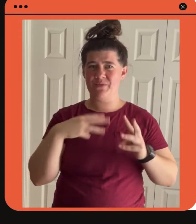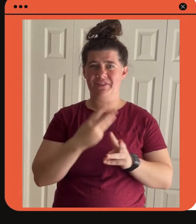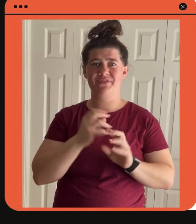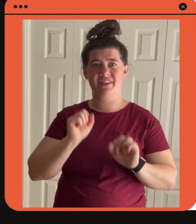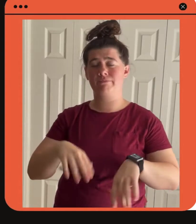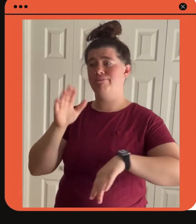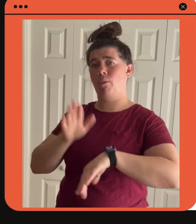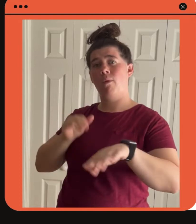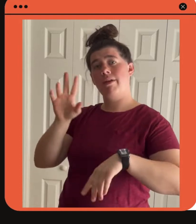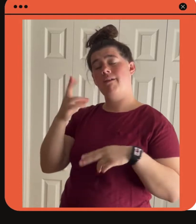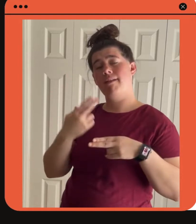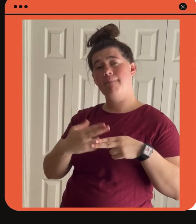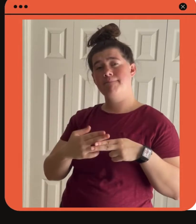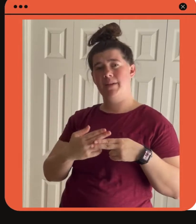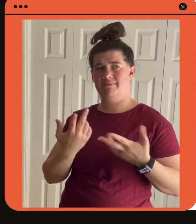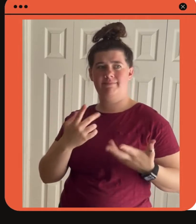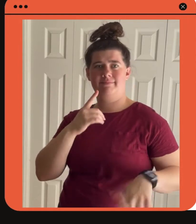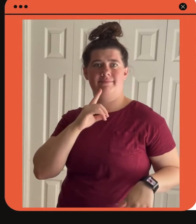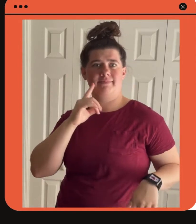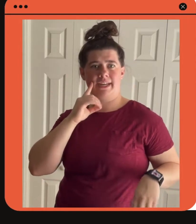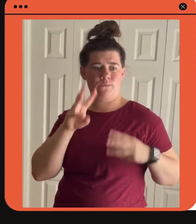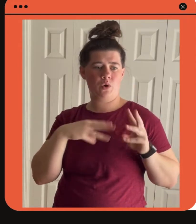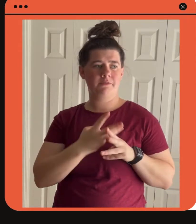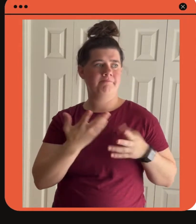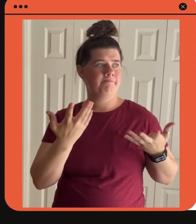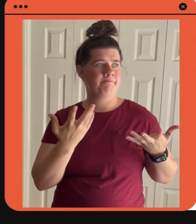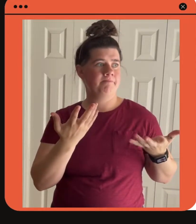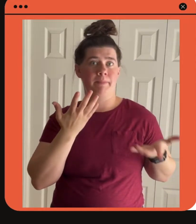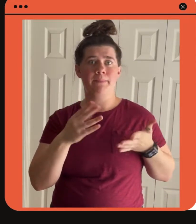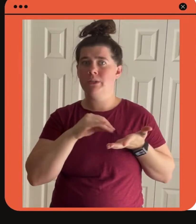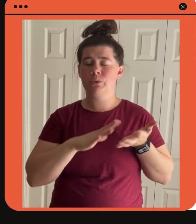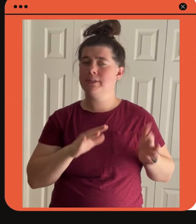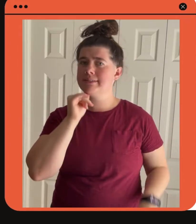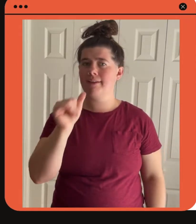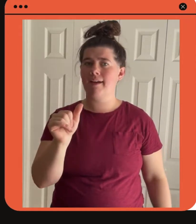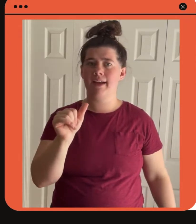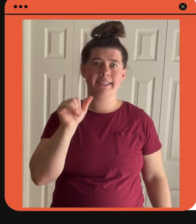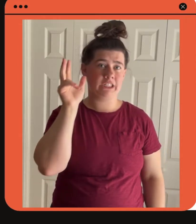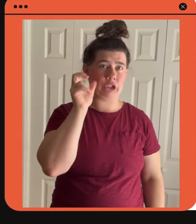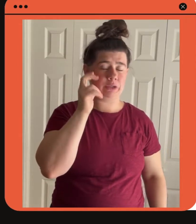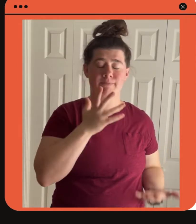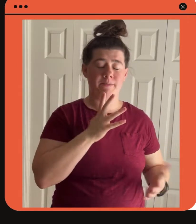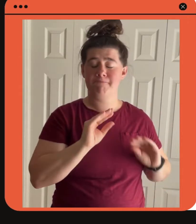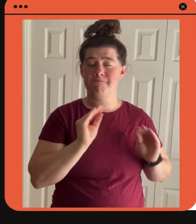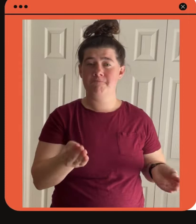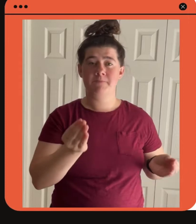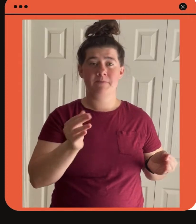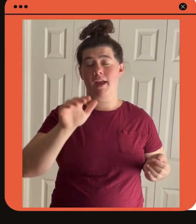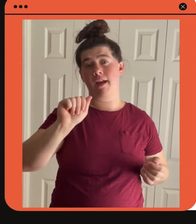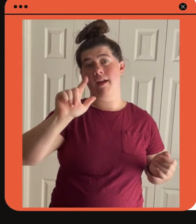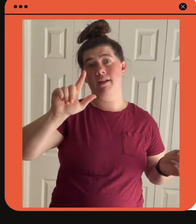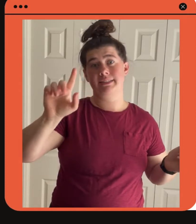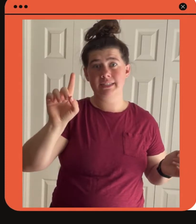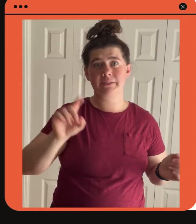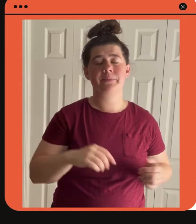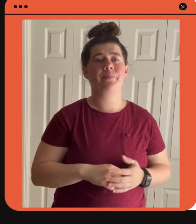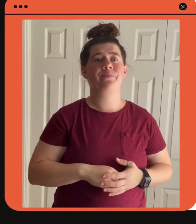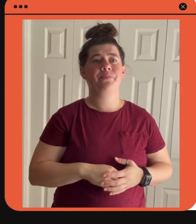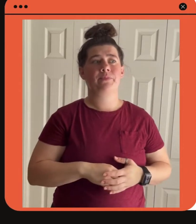In the hearing world, you can just call their name in the deaf World. They might not be using hearing technology. So calling their name won't work.